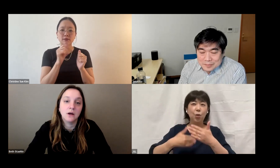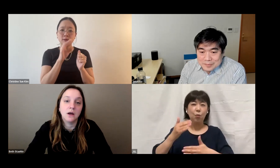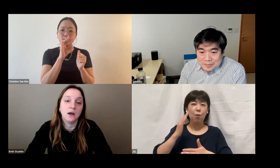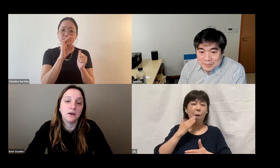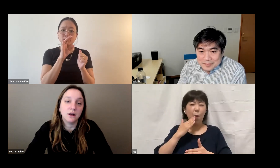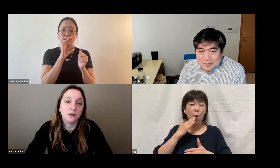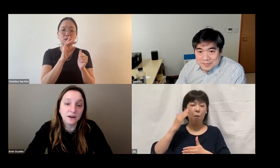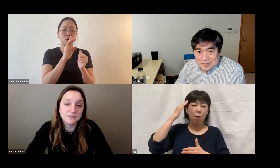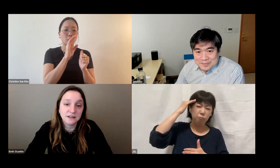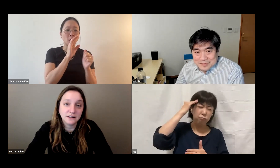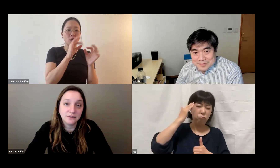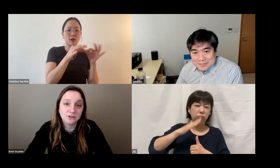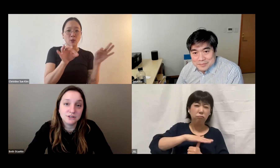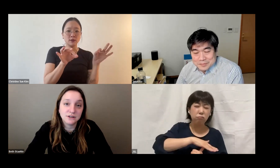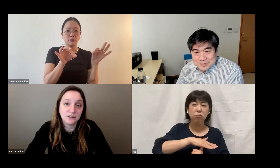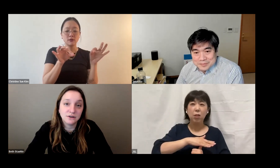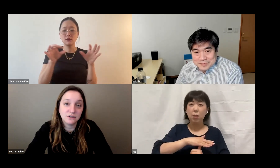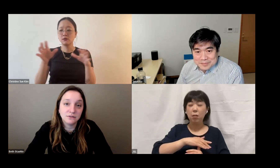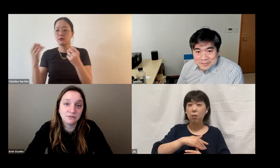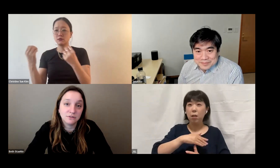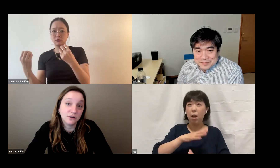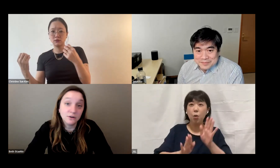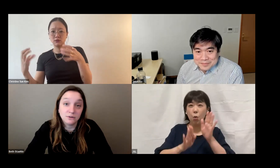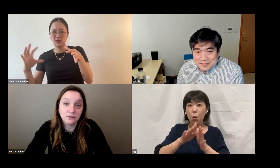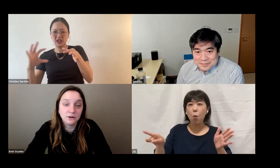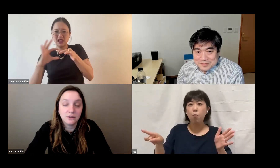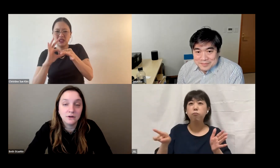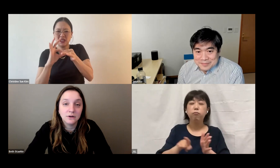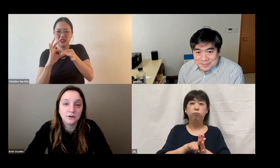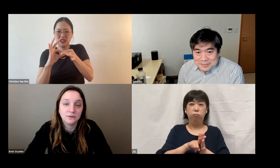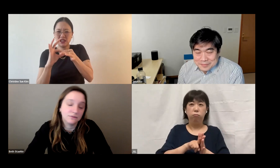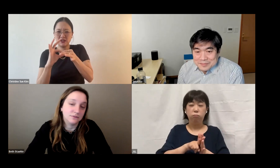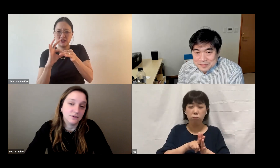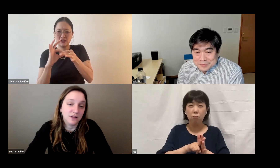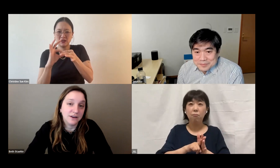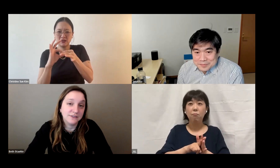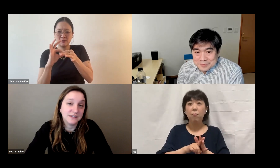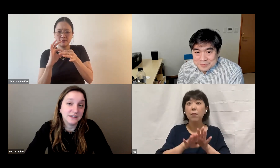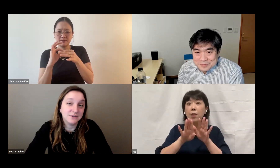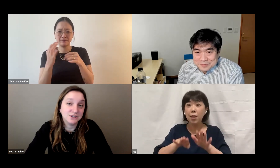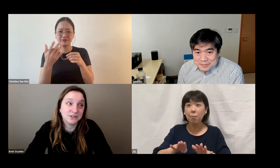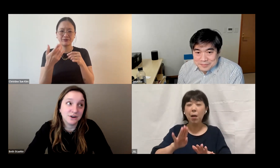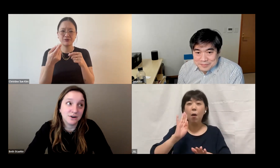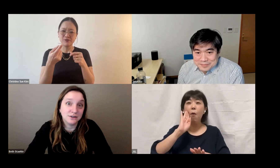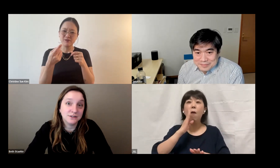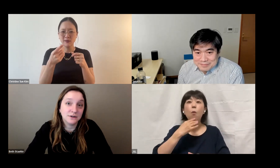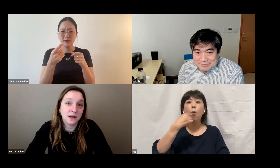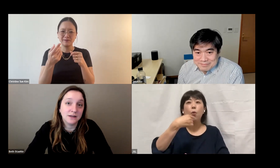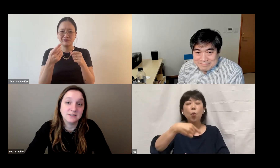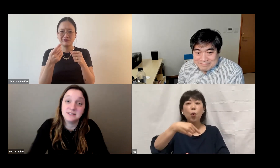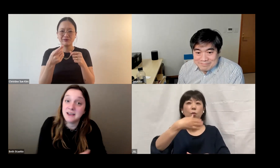and a lot of sign languages are new. A lot of sign languages aren't as deaf